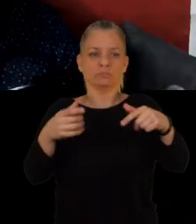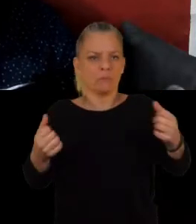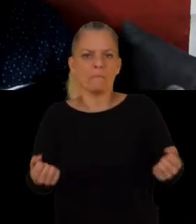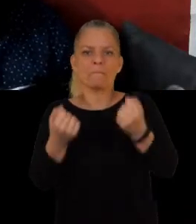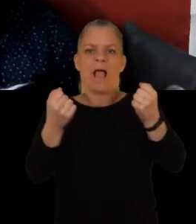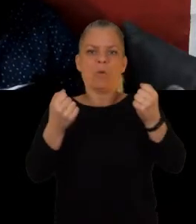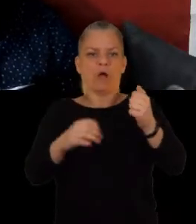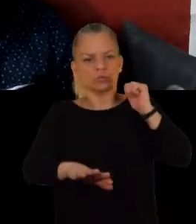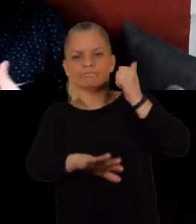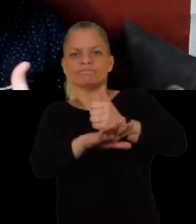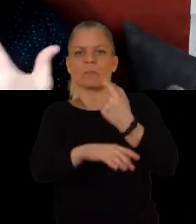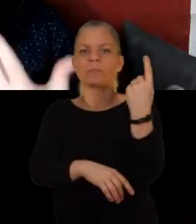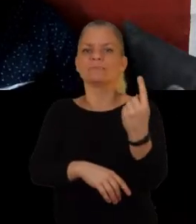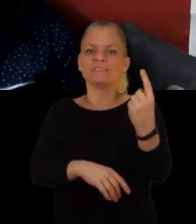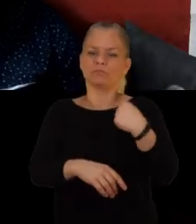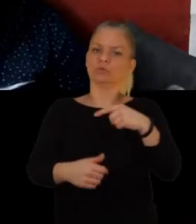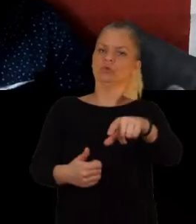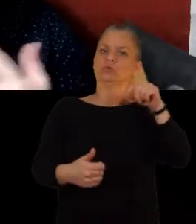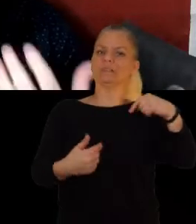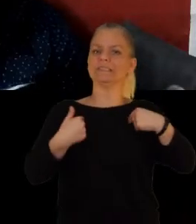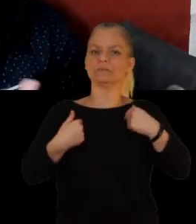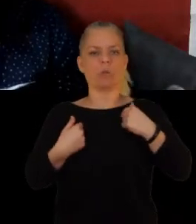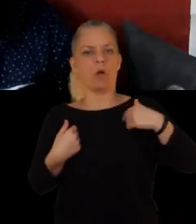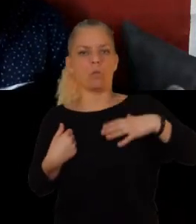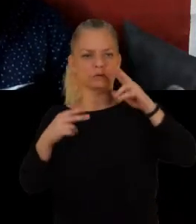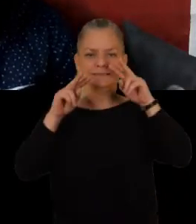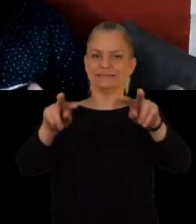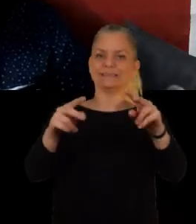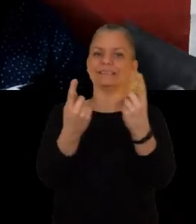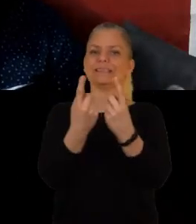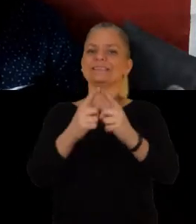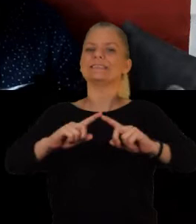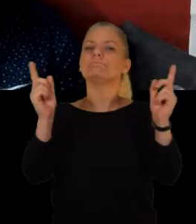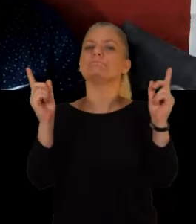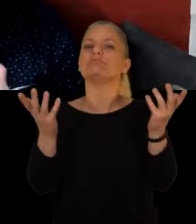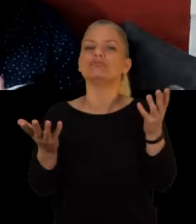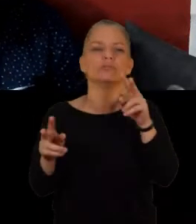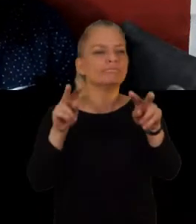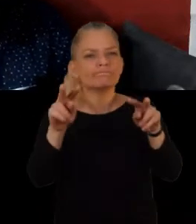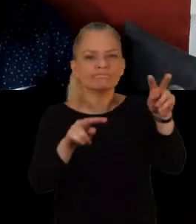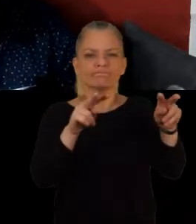everyone gets power to kind of platform themselves and and to have choice and to look at things that